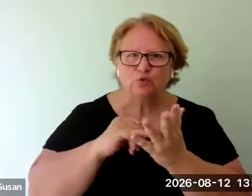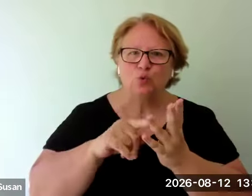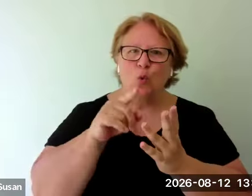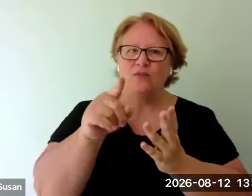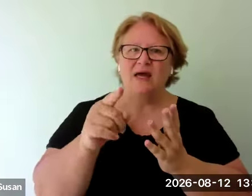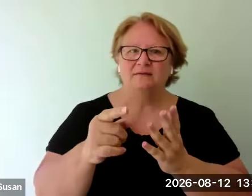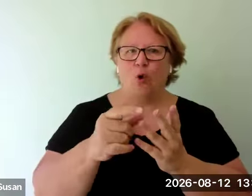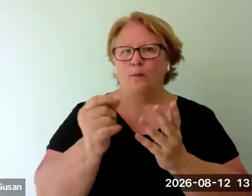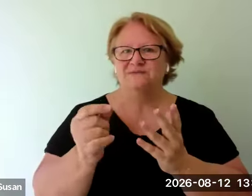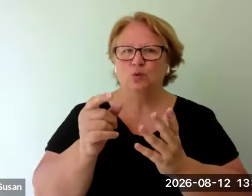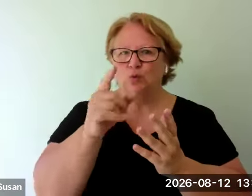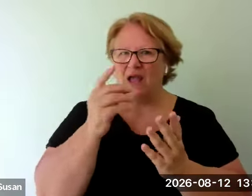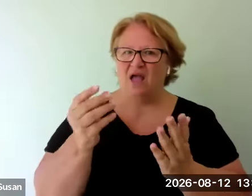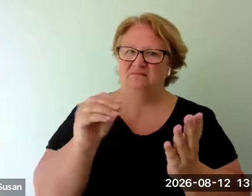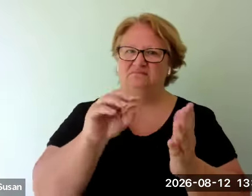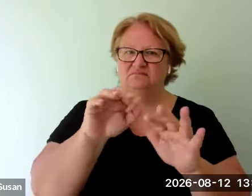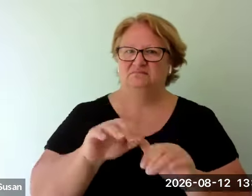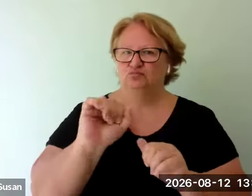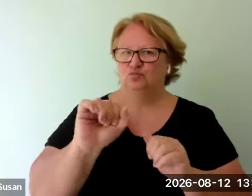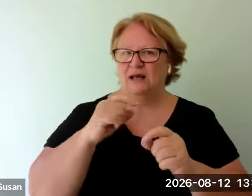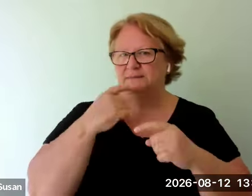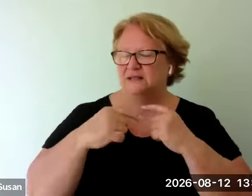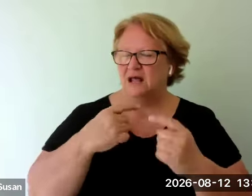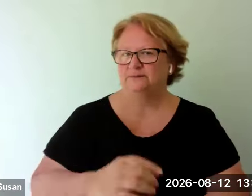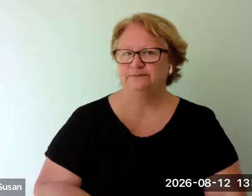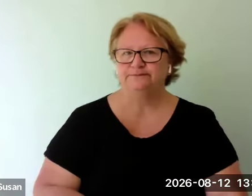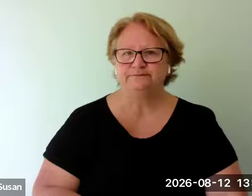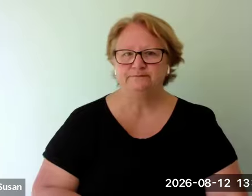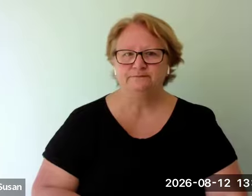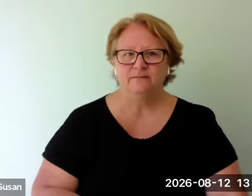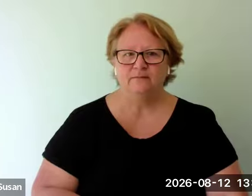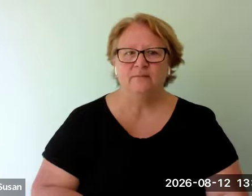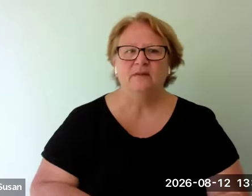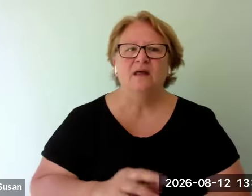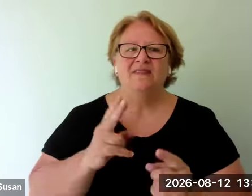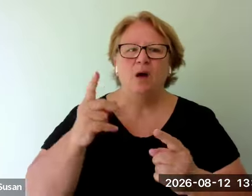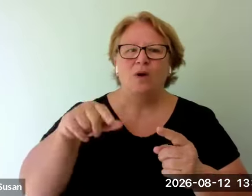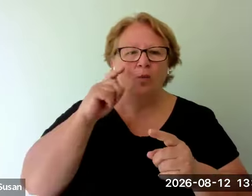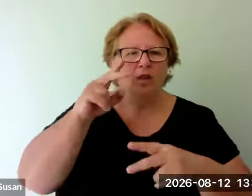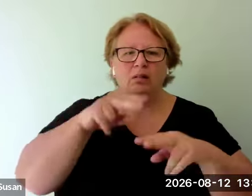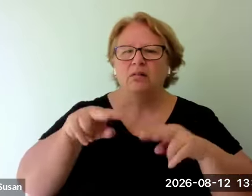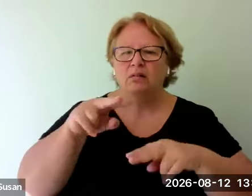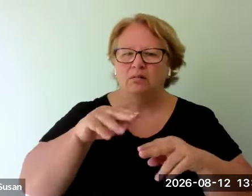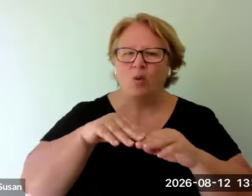, can provide challenges and this is why there is that section that you can explain that context and your